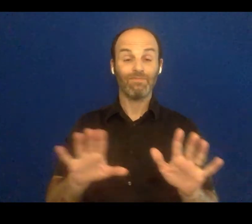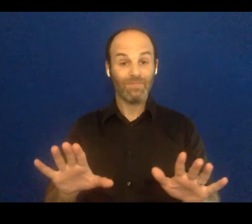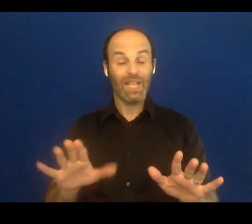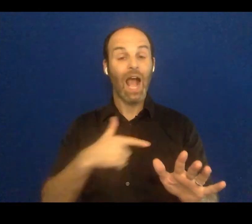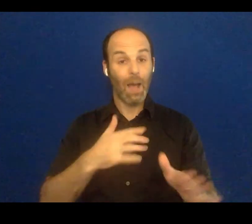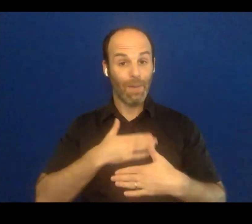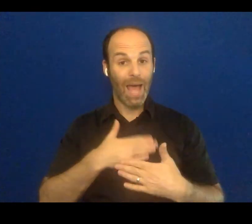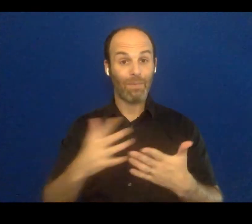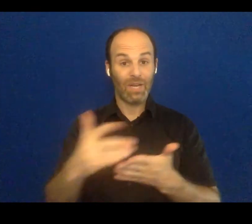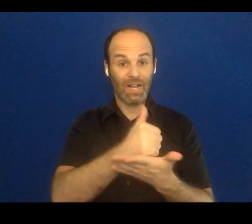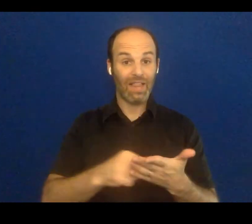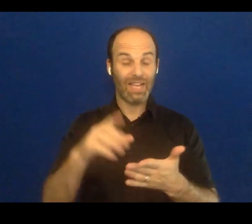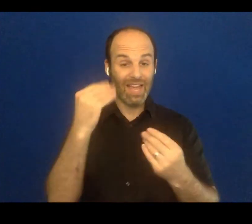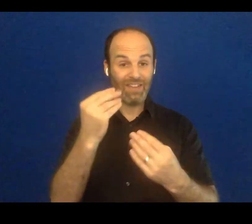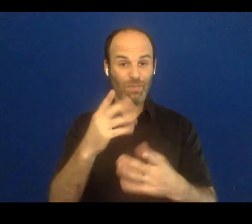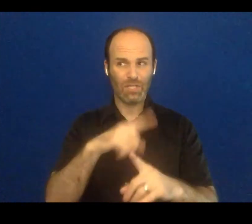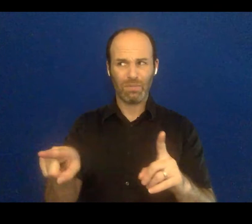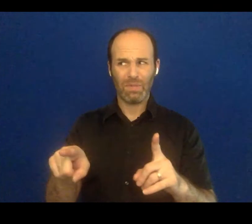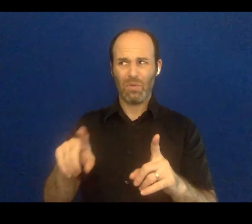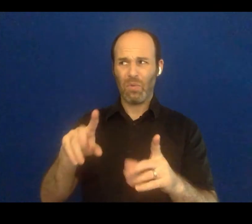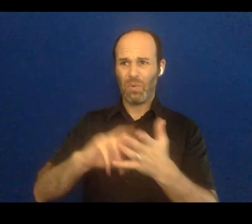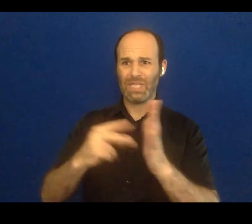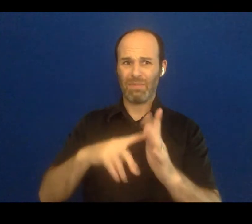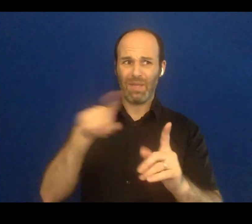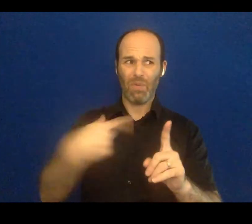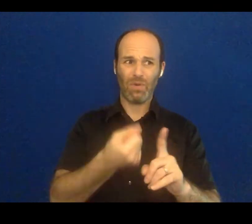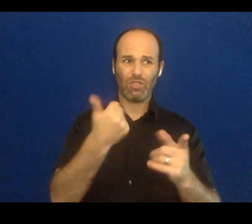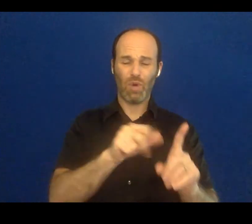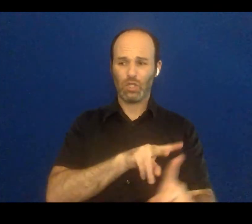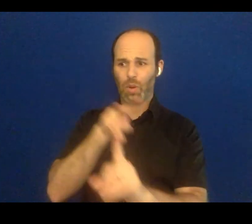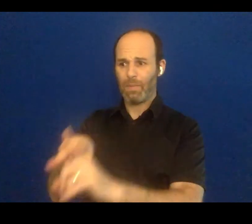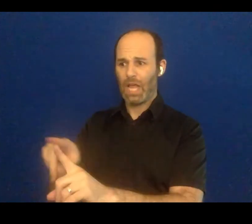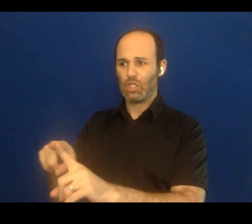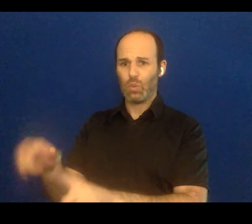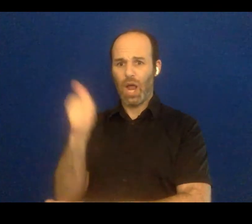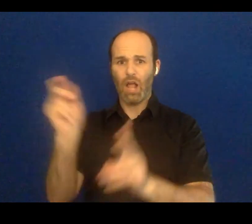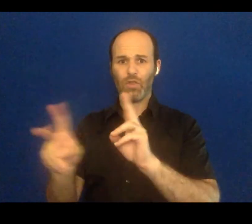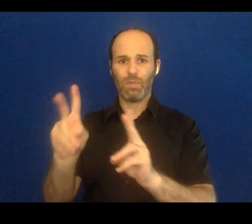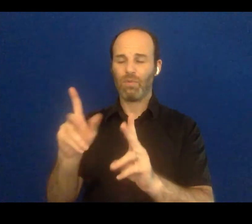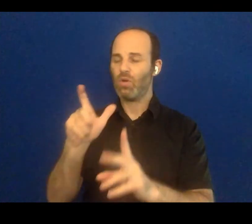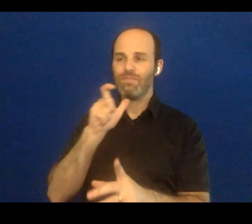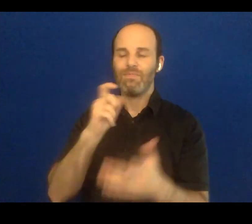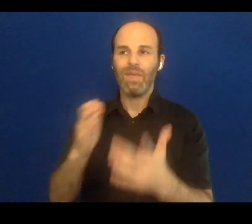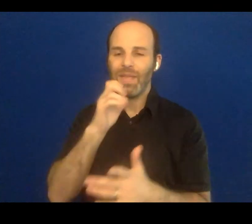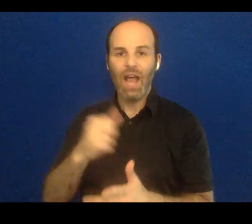WE ARE GLAD TO COLLECT TO DATA BUT WHAT IT DOES MEAN TO THE REST OF THE COMMUNITY WITHOUT